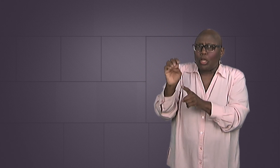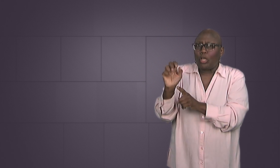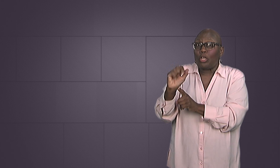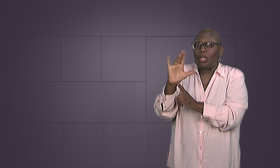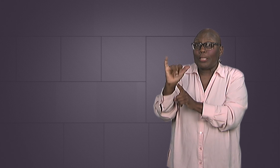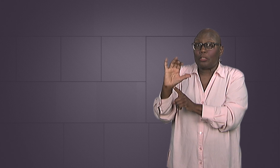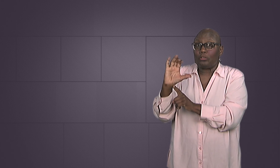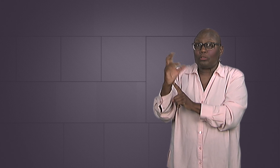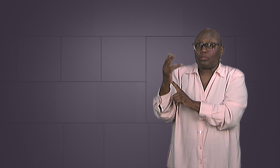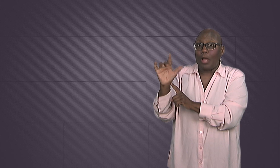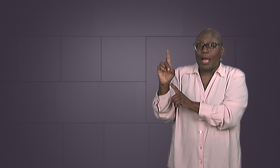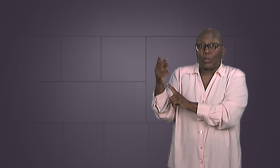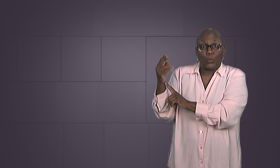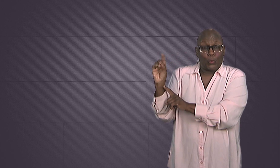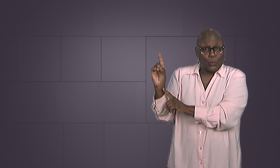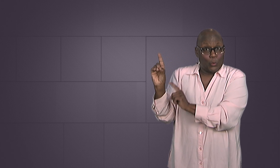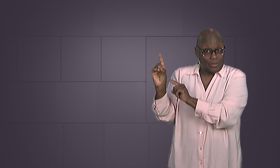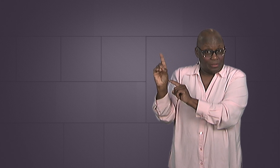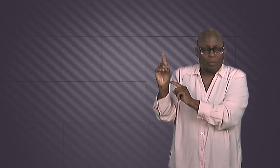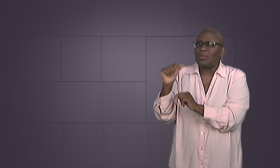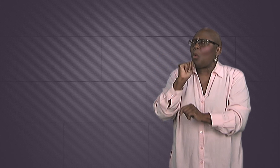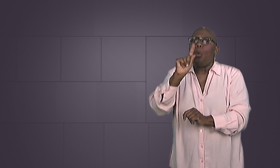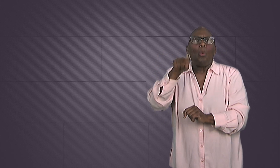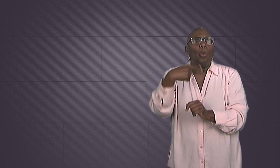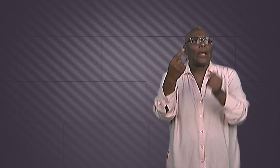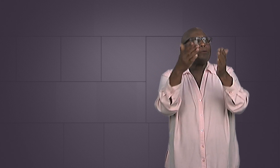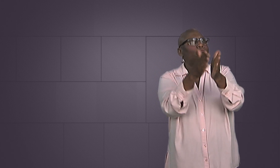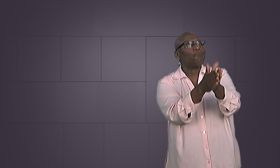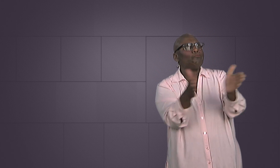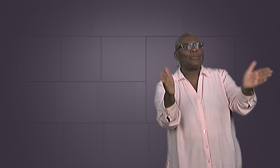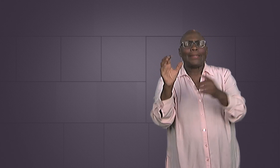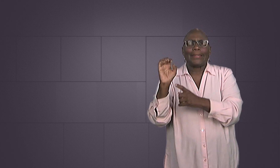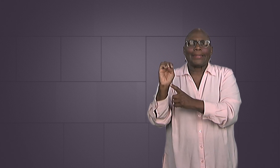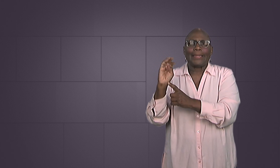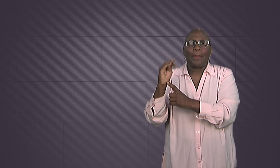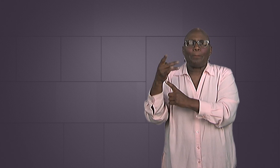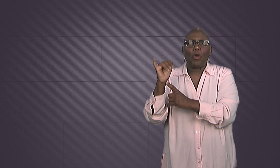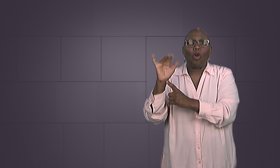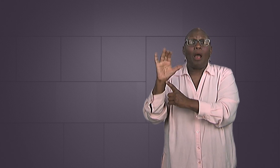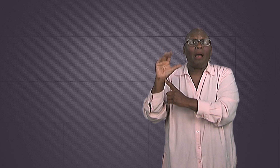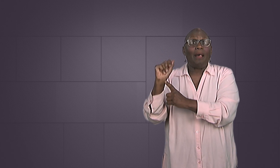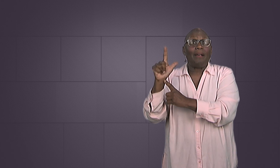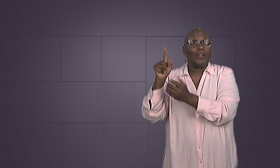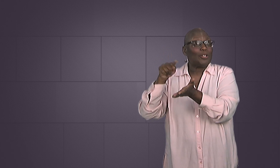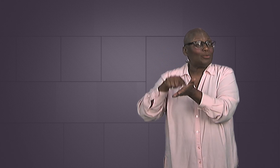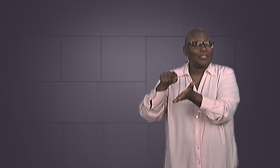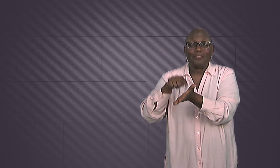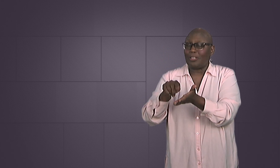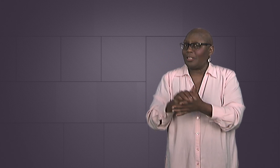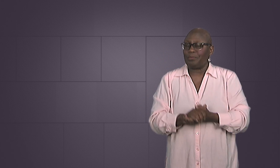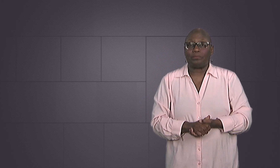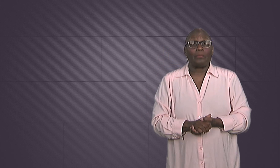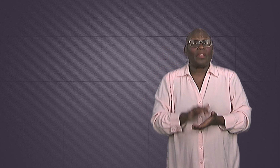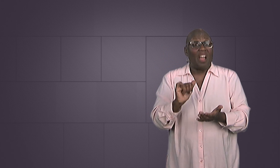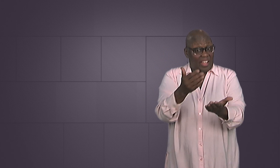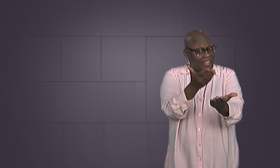of early childhood, not only empirical research.